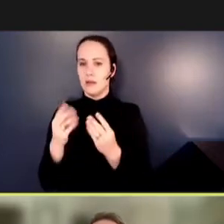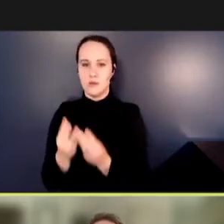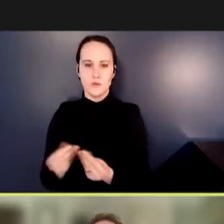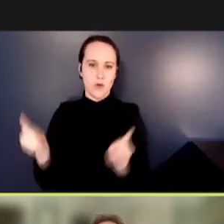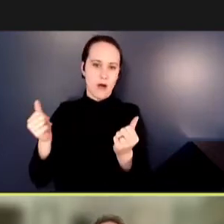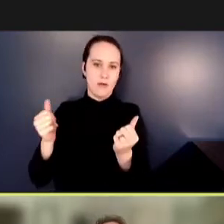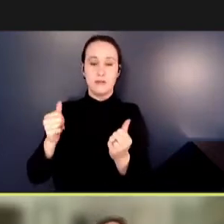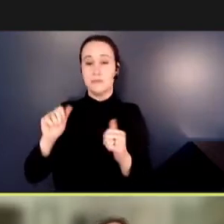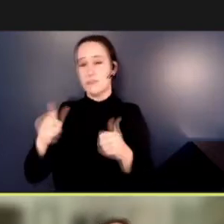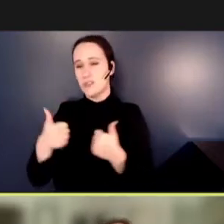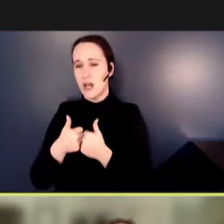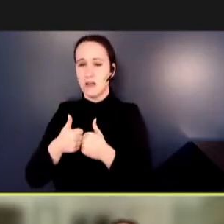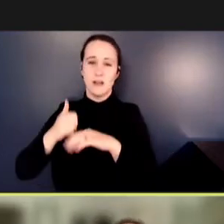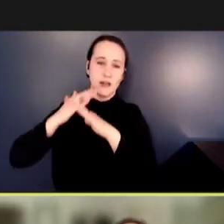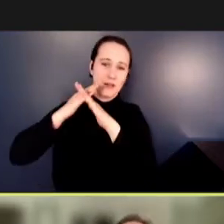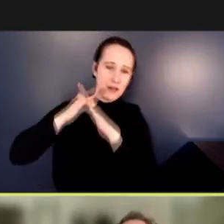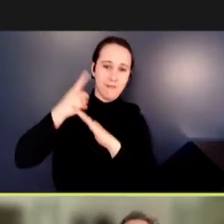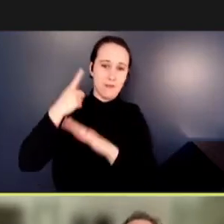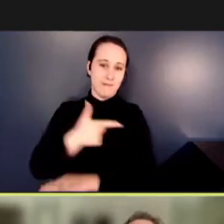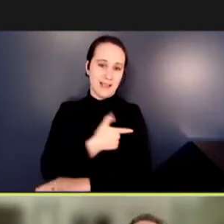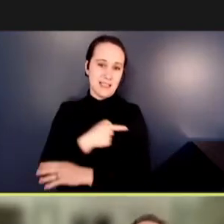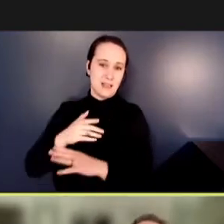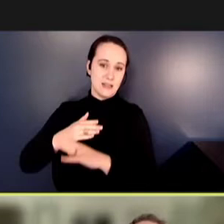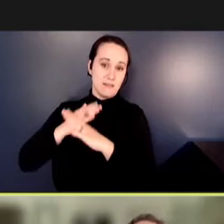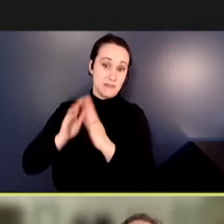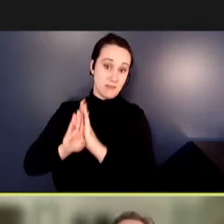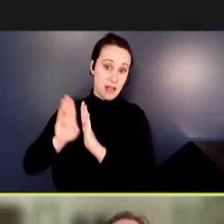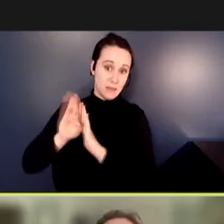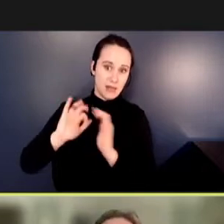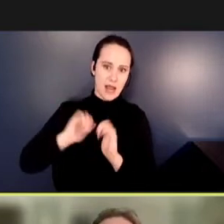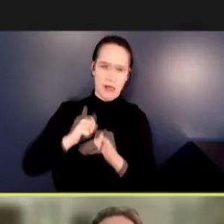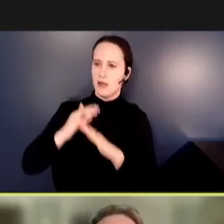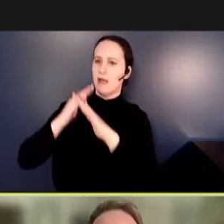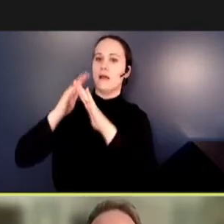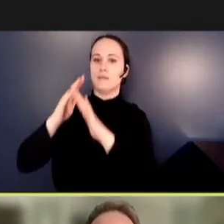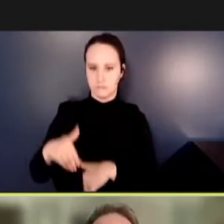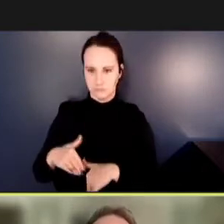effective vaccine development. And I'll give you sort of quickly some examples in each of these